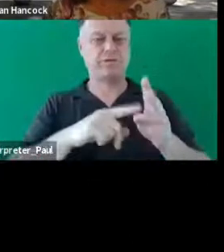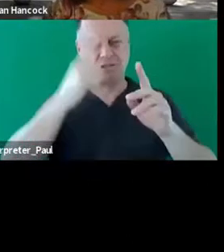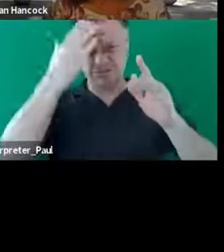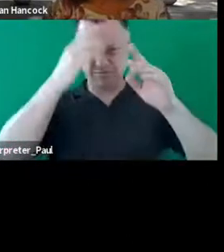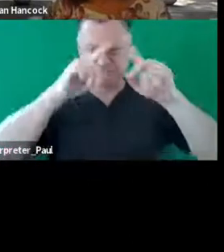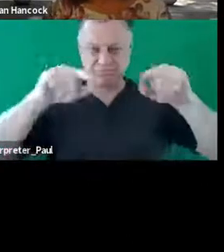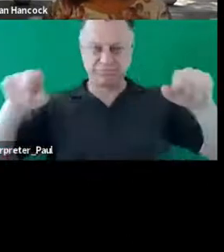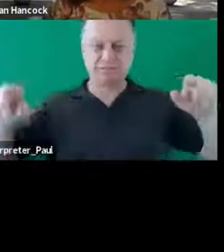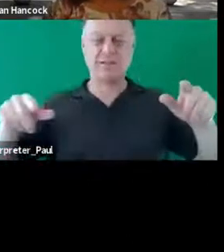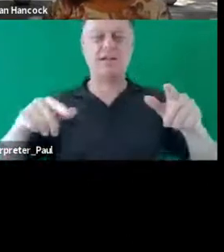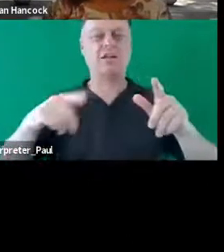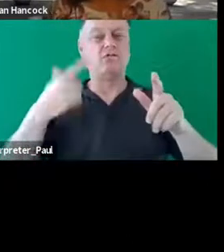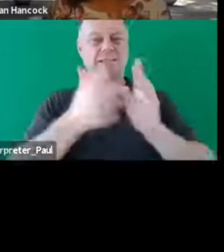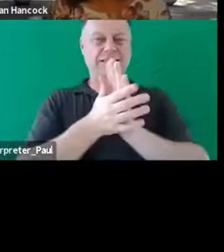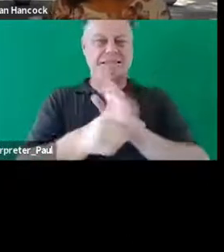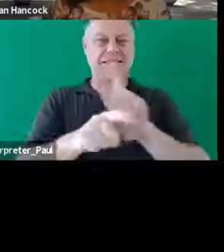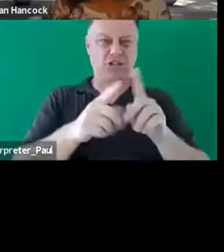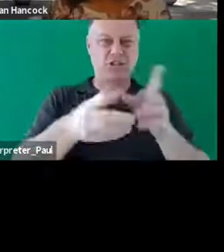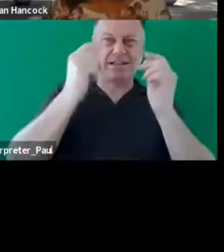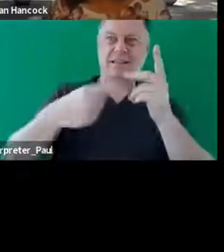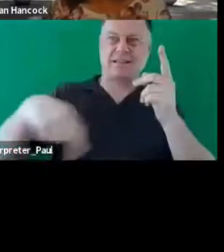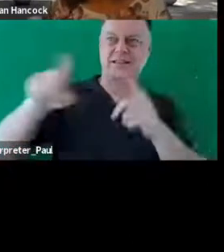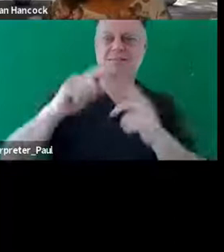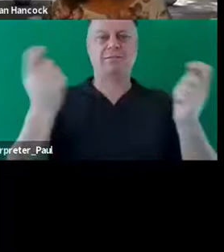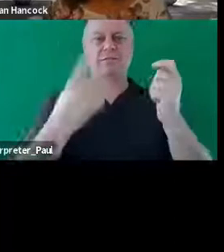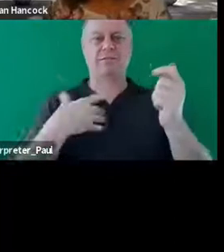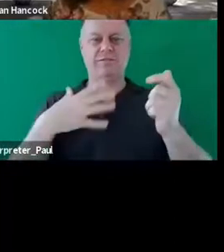be the same as everyone else’s, celebrating and seeing what you need to adapt and adjust.